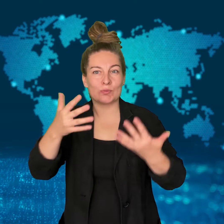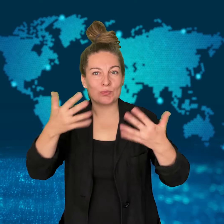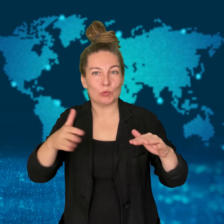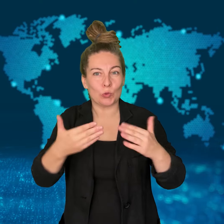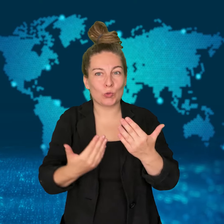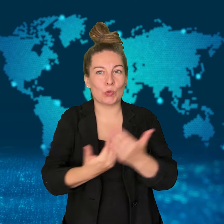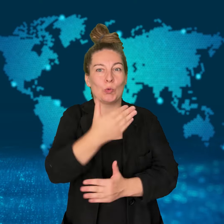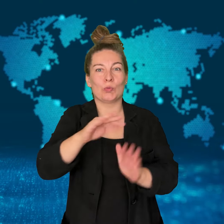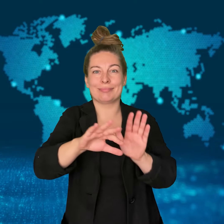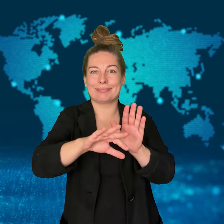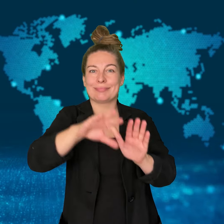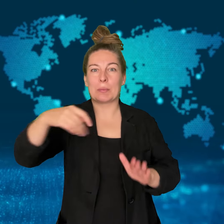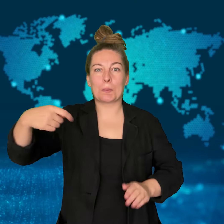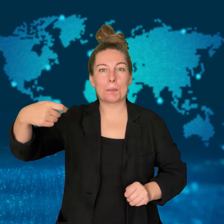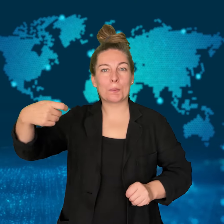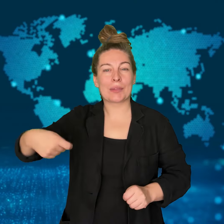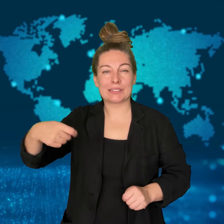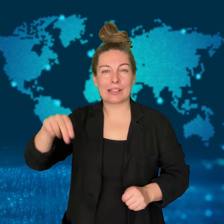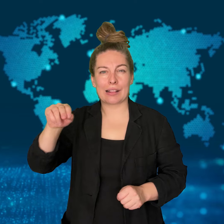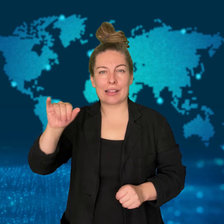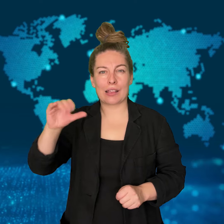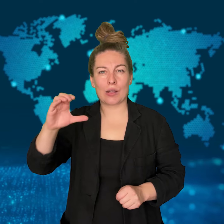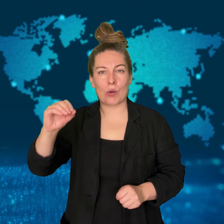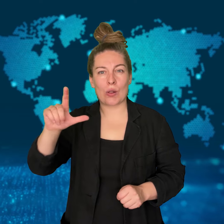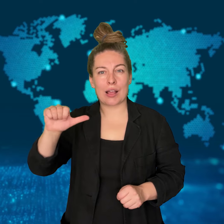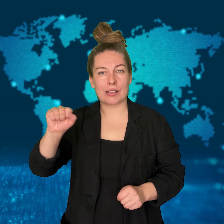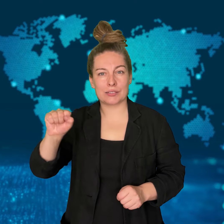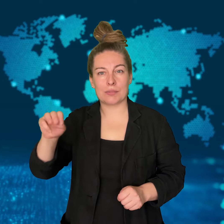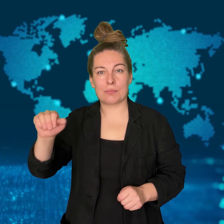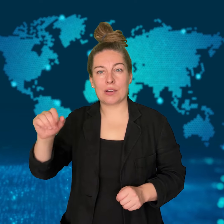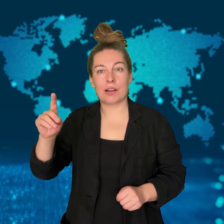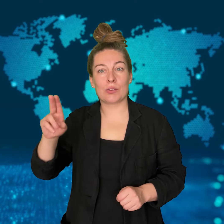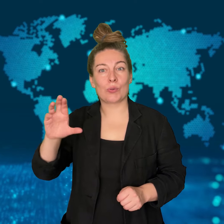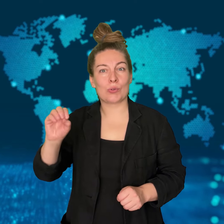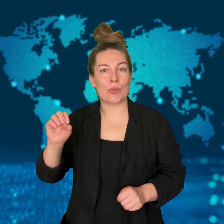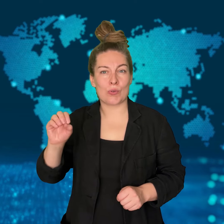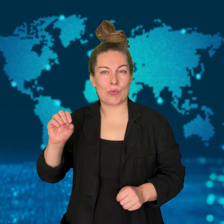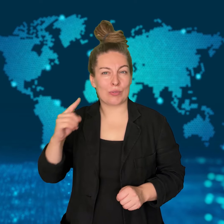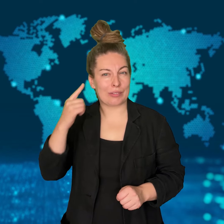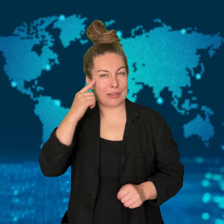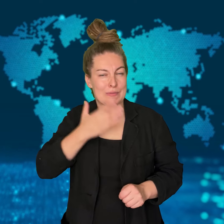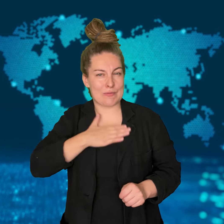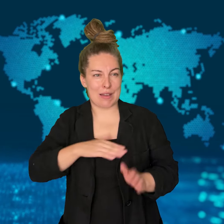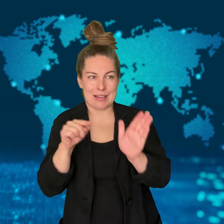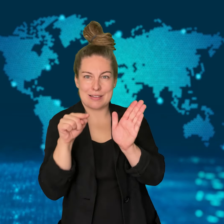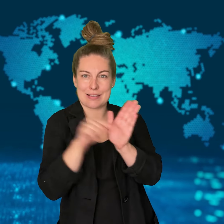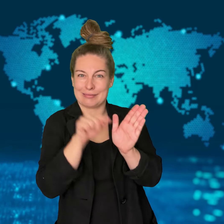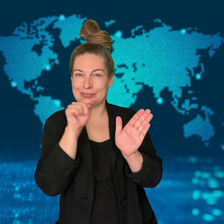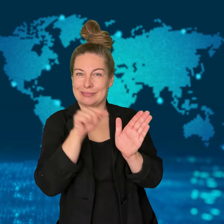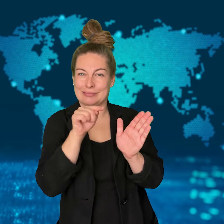their alleged plans to assassinate